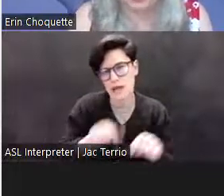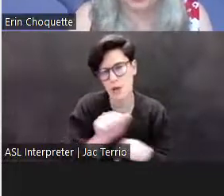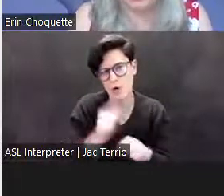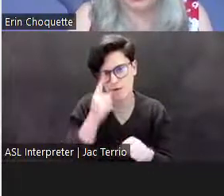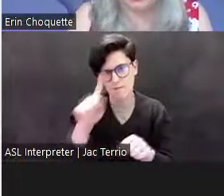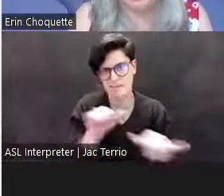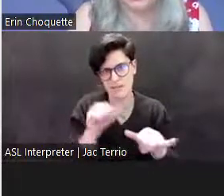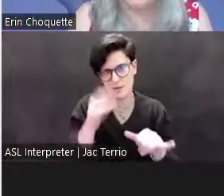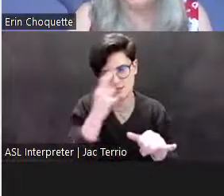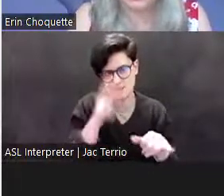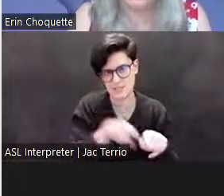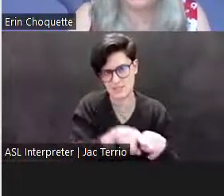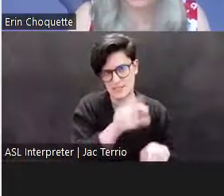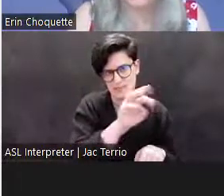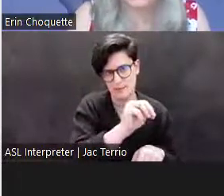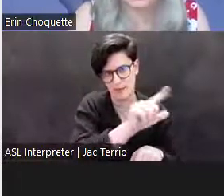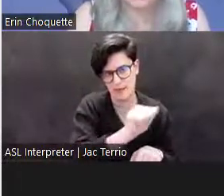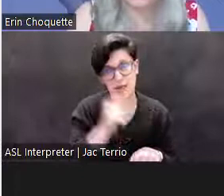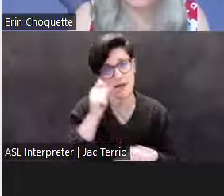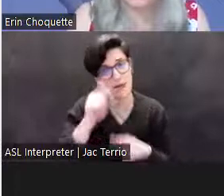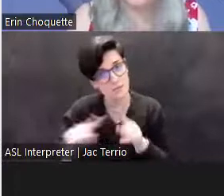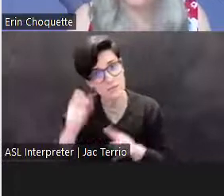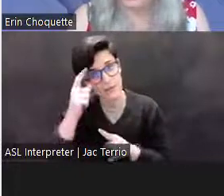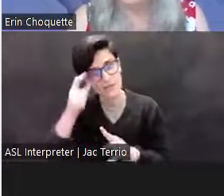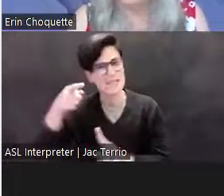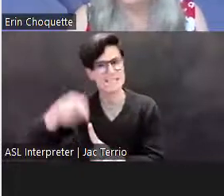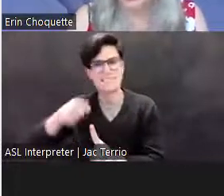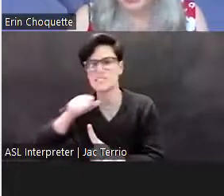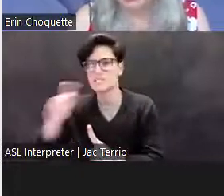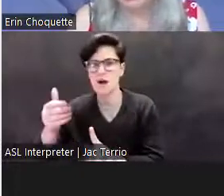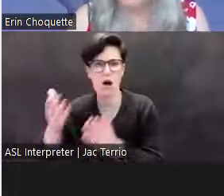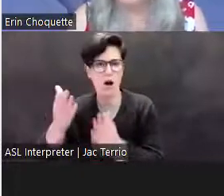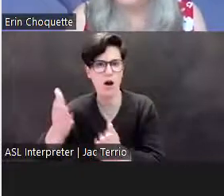15:43:38 provide job protection that's a really important distinction We provide the money